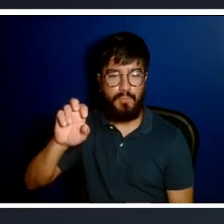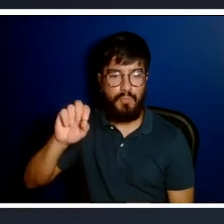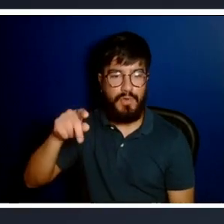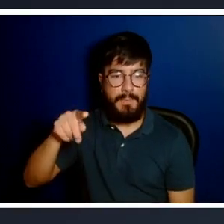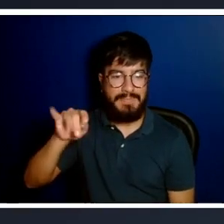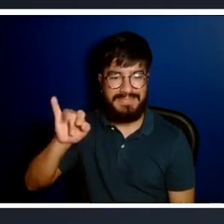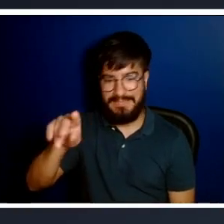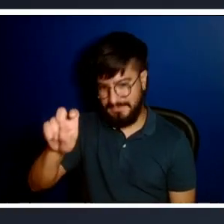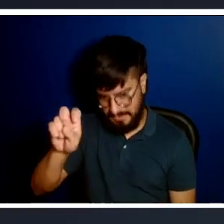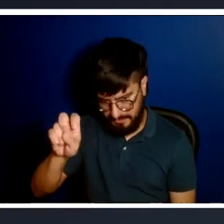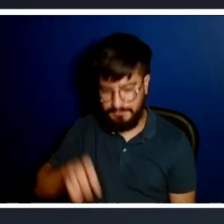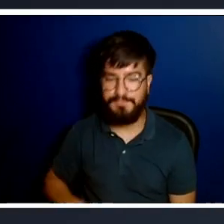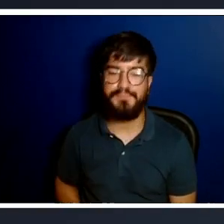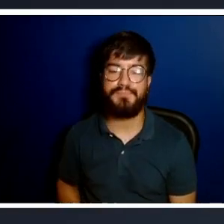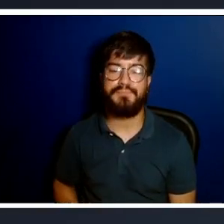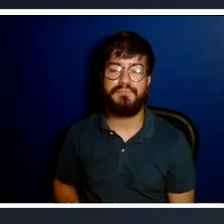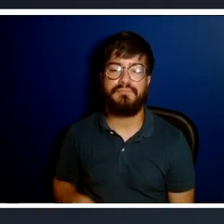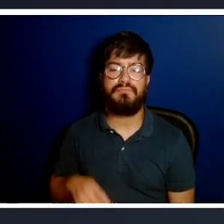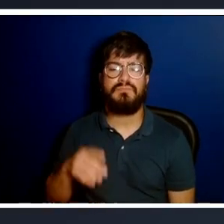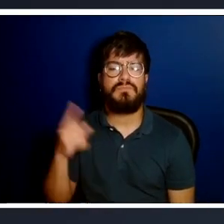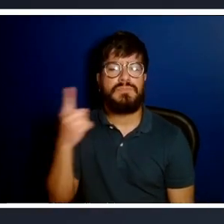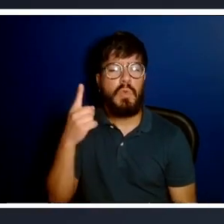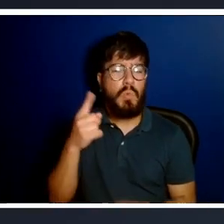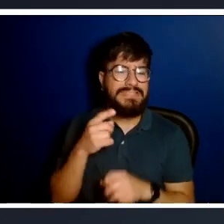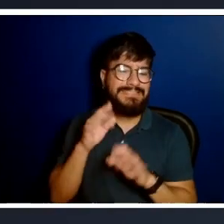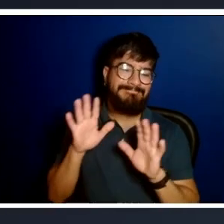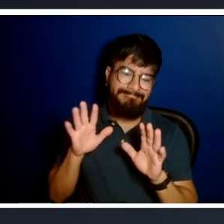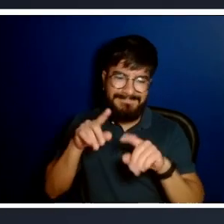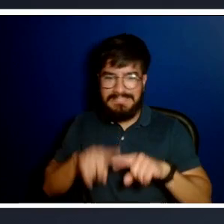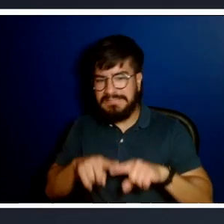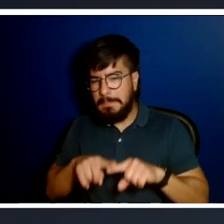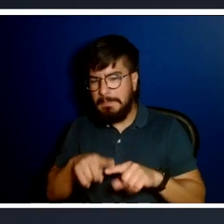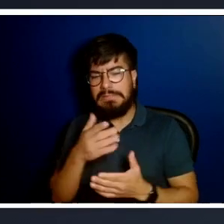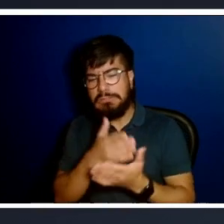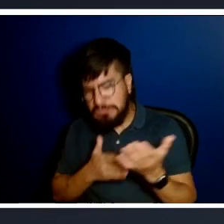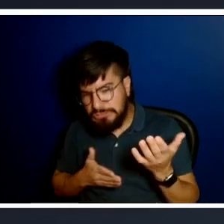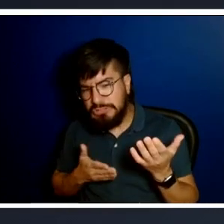we always make sure depending on the animals, some of them are, yes, they could make great pets. Some